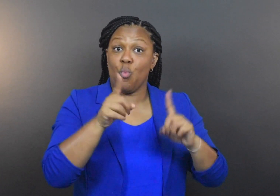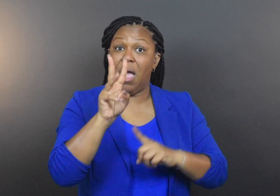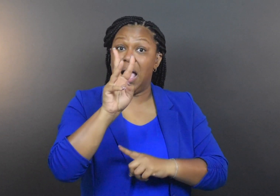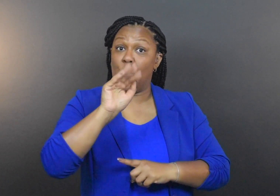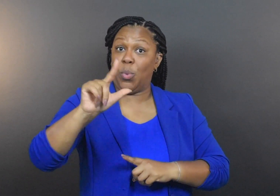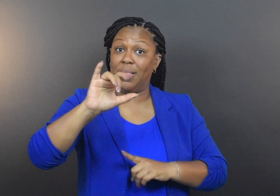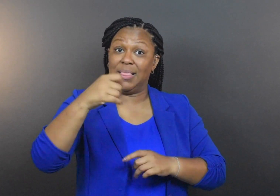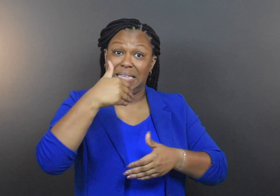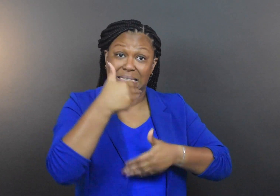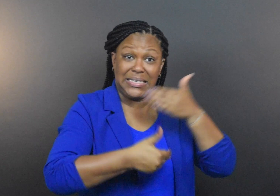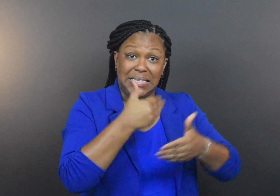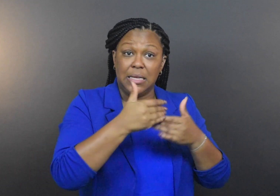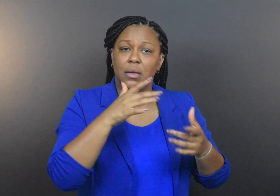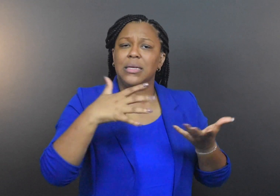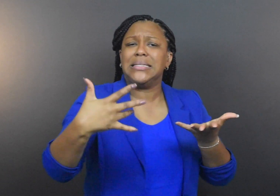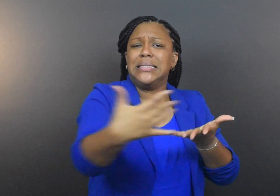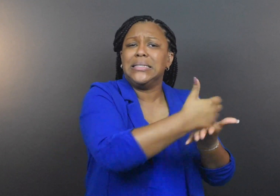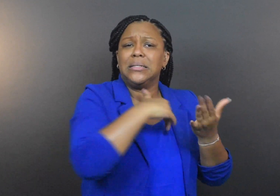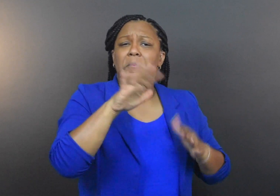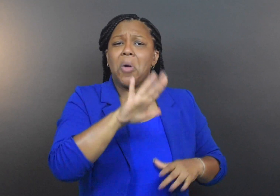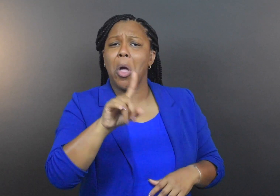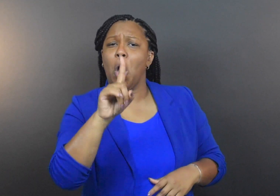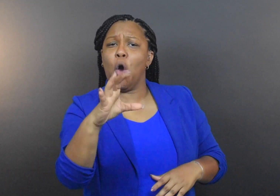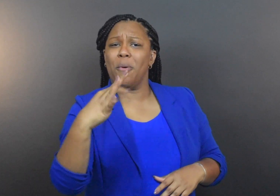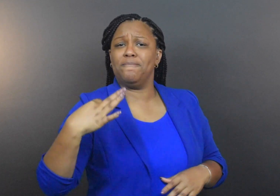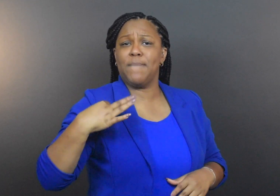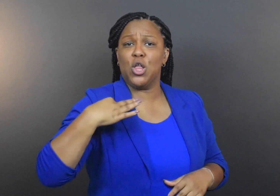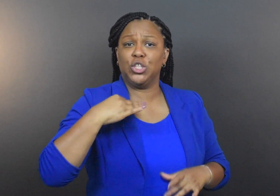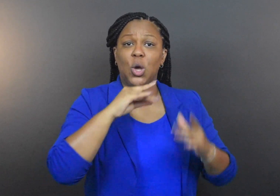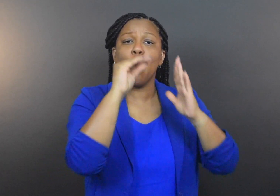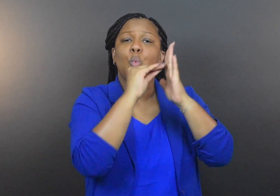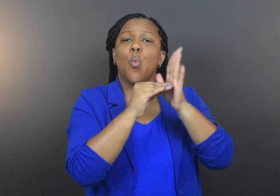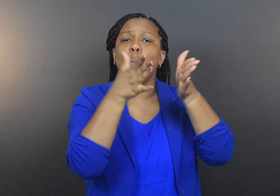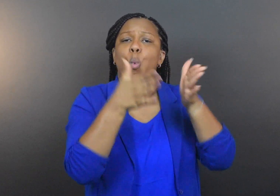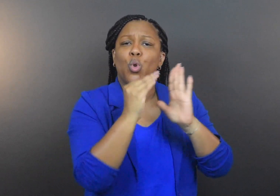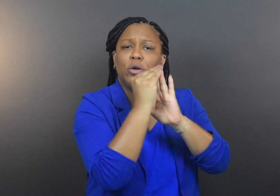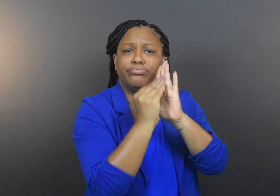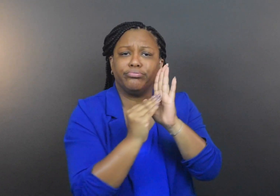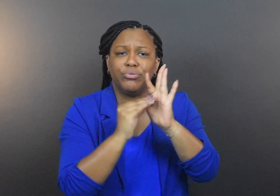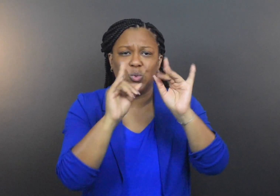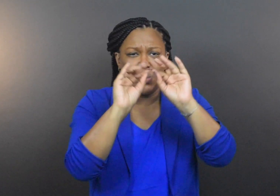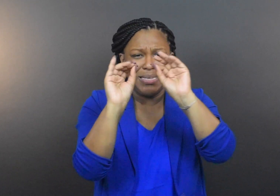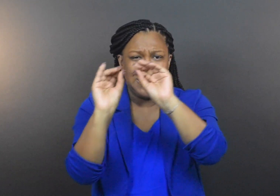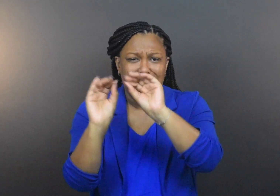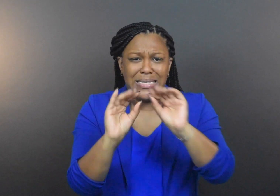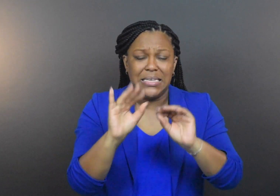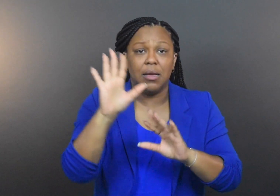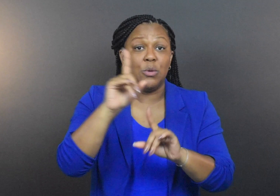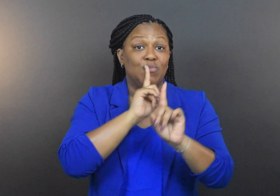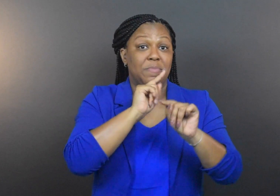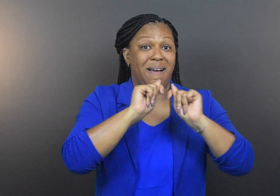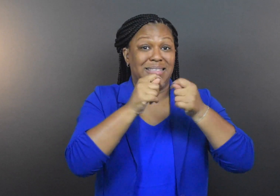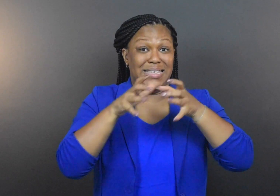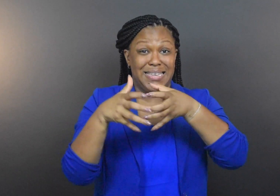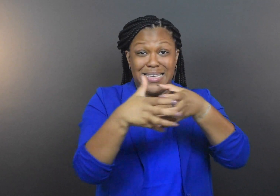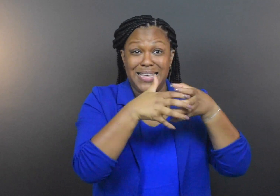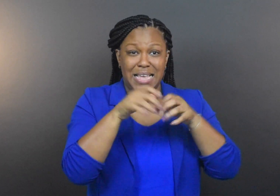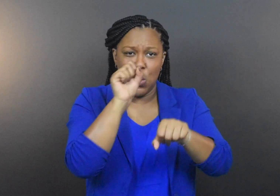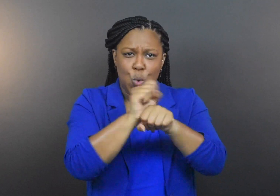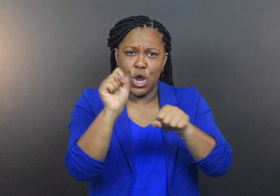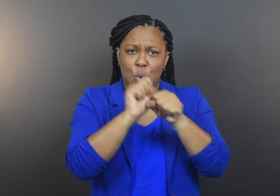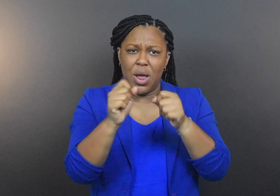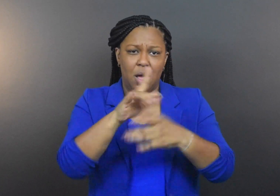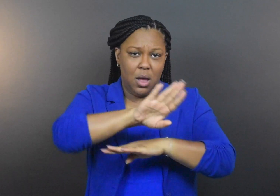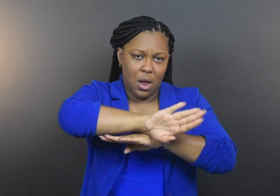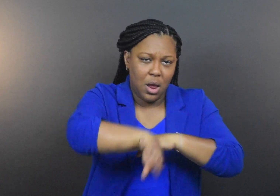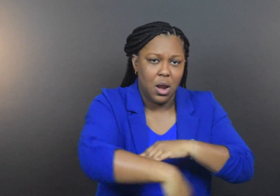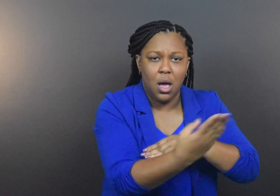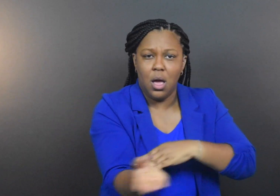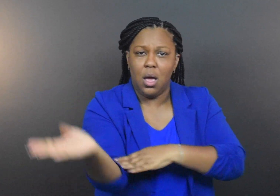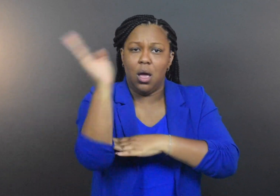about 100 volunteer coders cycled through his response team, all working night and day. Overtime